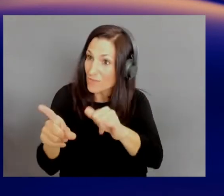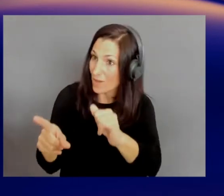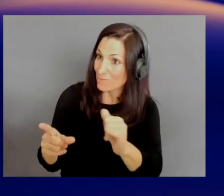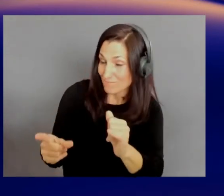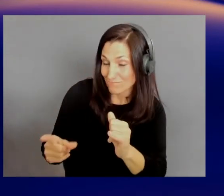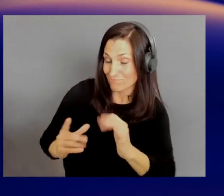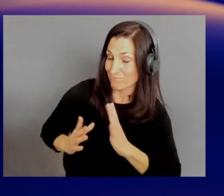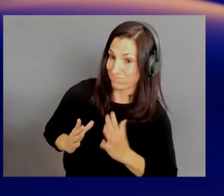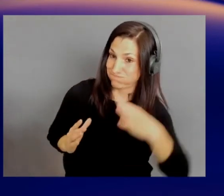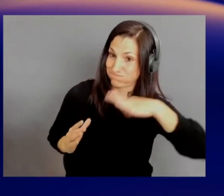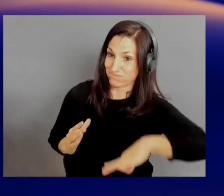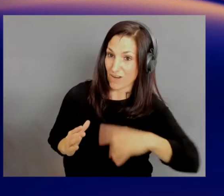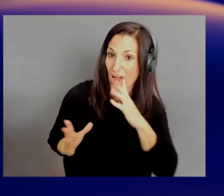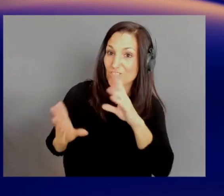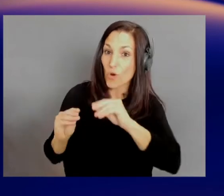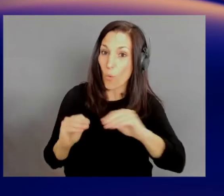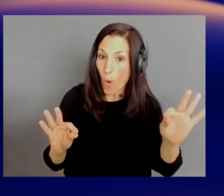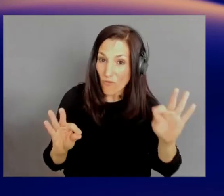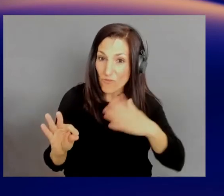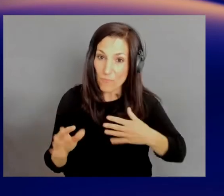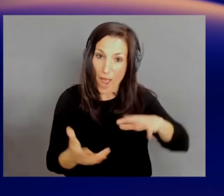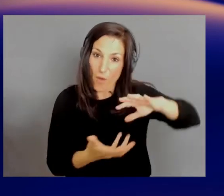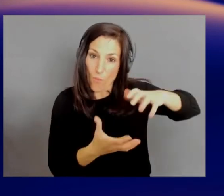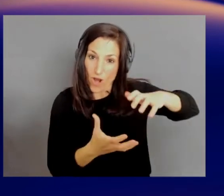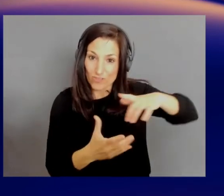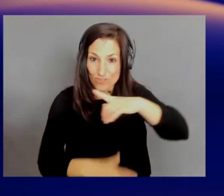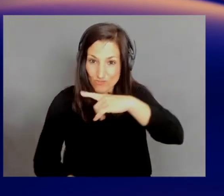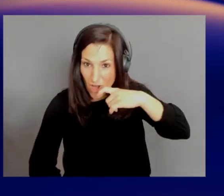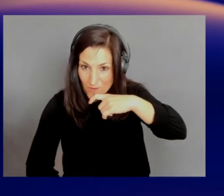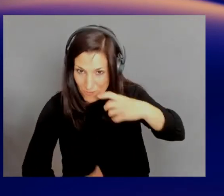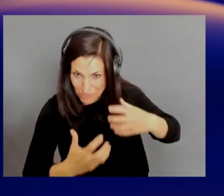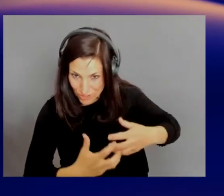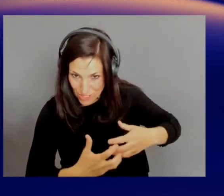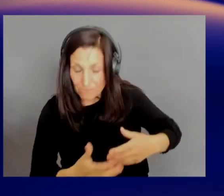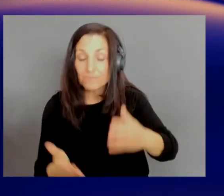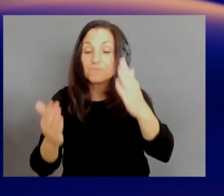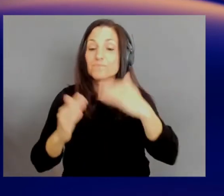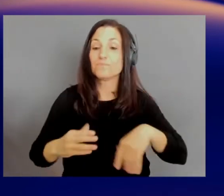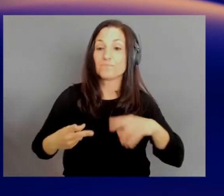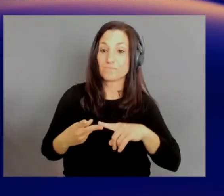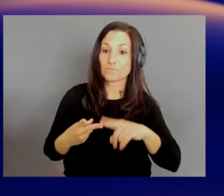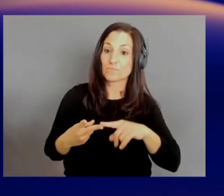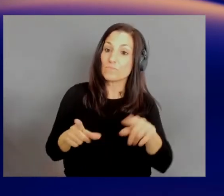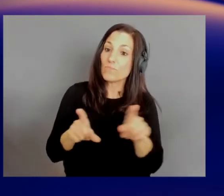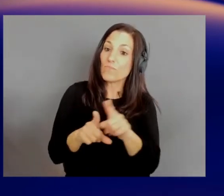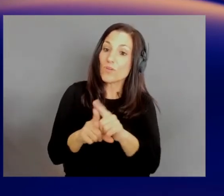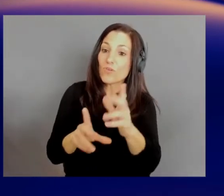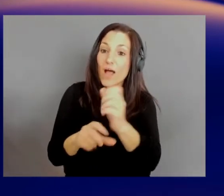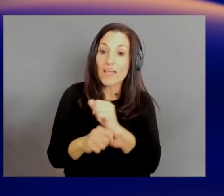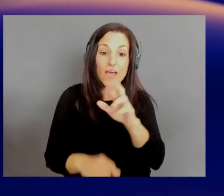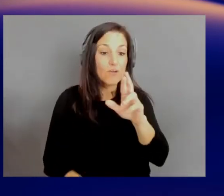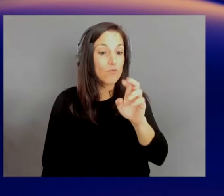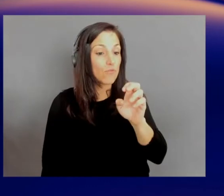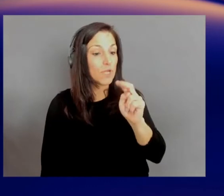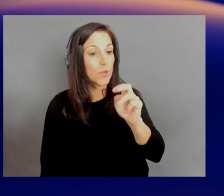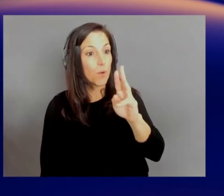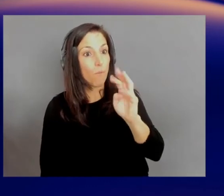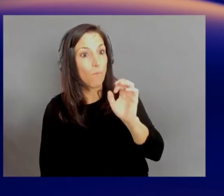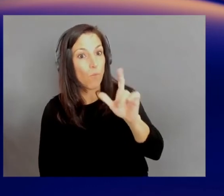The other thing was, I got my renewal for PreCheck, right? It sent me an email, - Oh, wow. letting me know my PreCheck was going to expire soon.